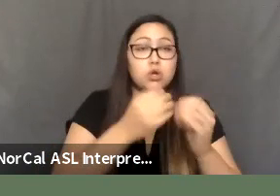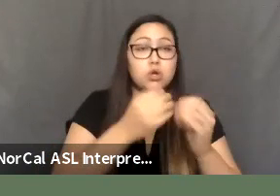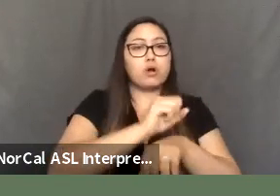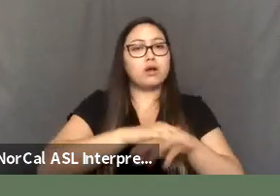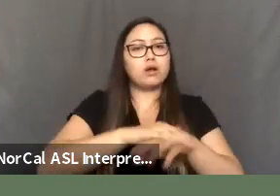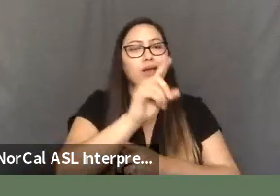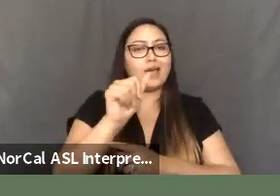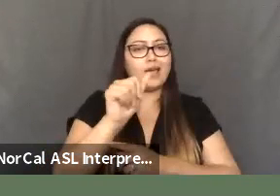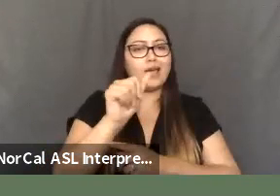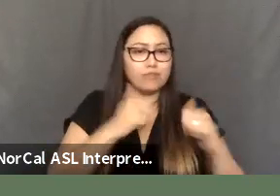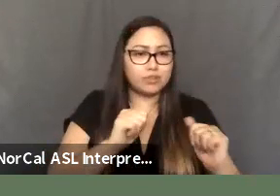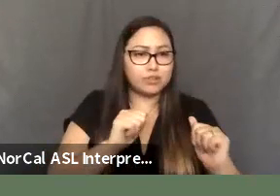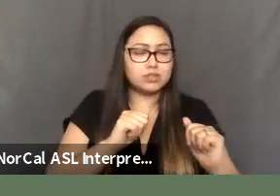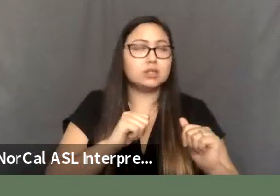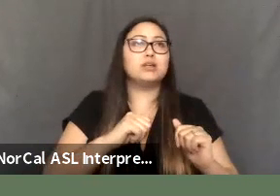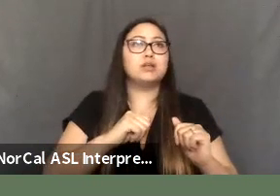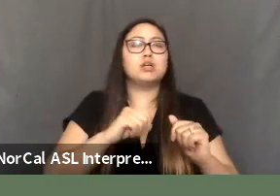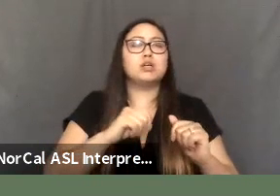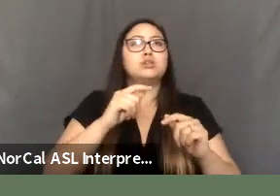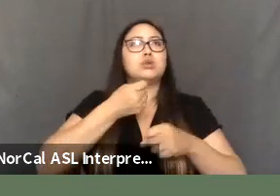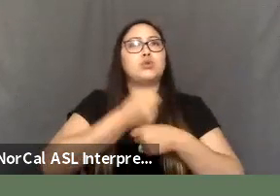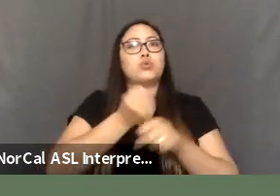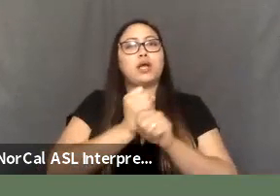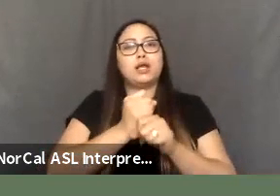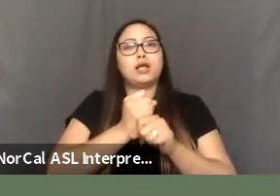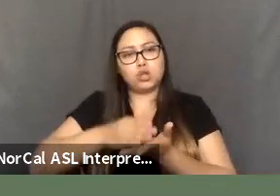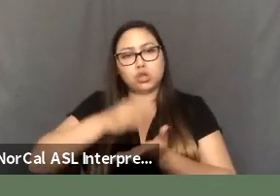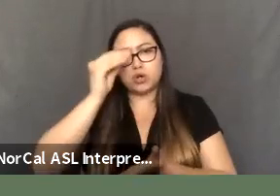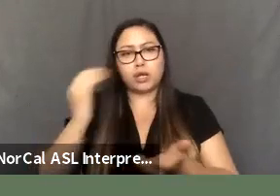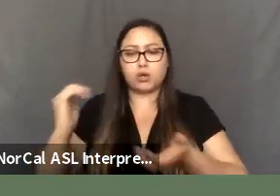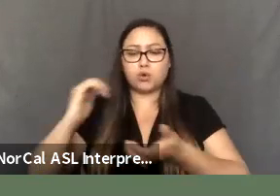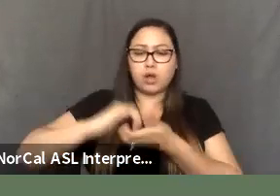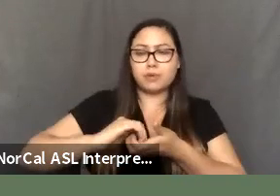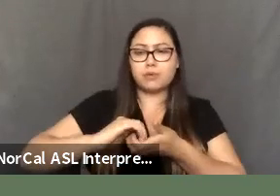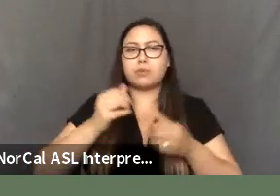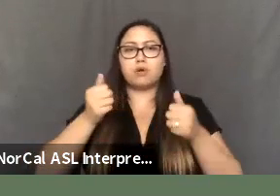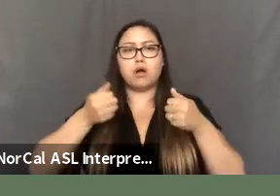is to create a learning collaborative or an opportunity for these people to get together